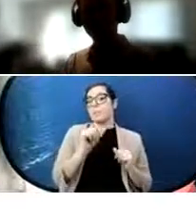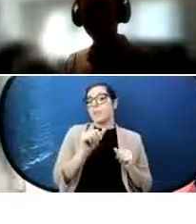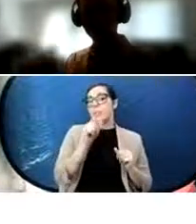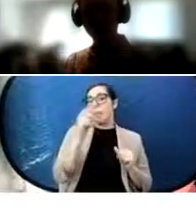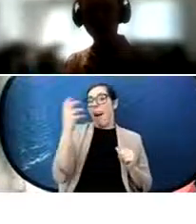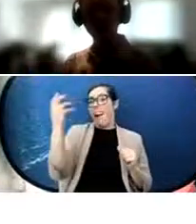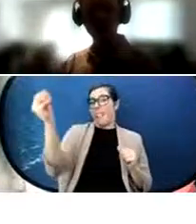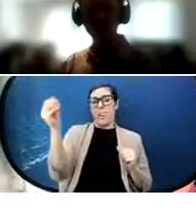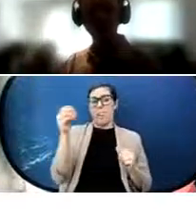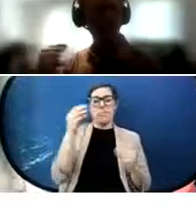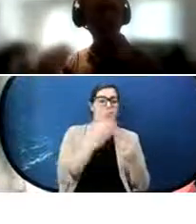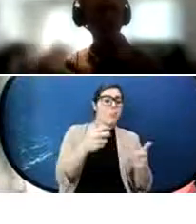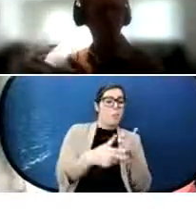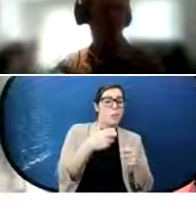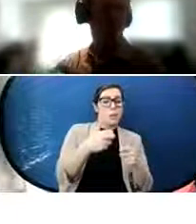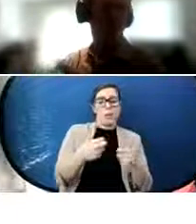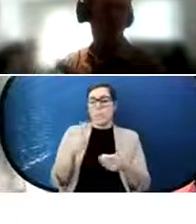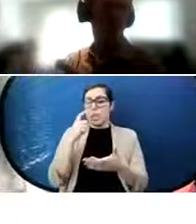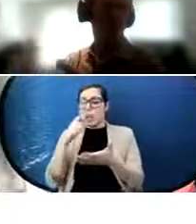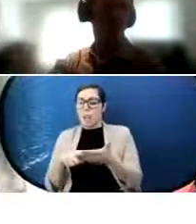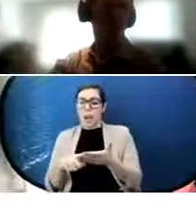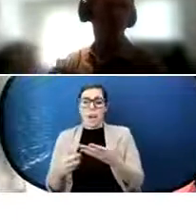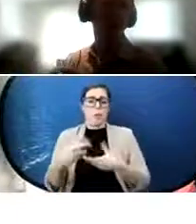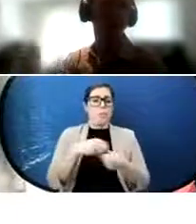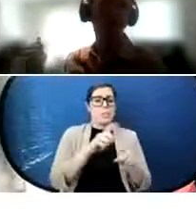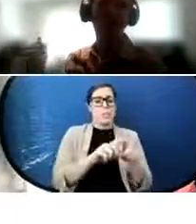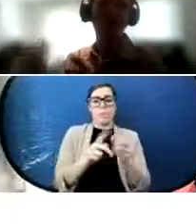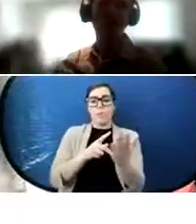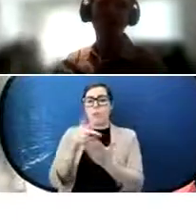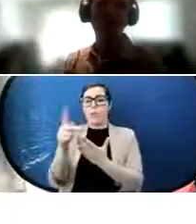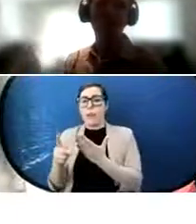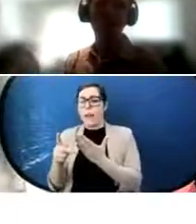identifying, participating in programs that they want to do, rather than programs that